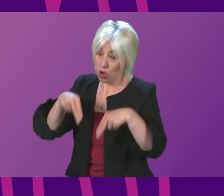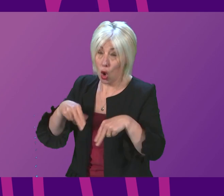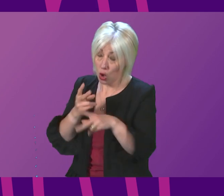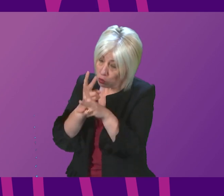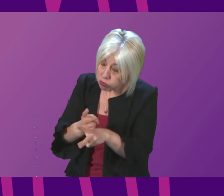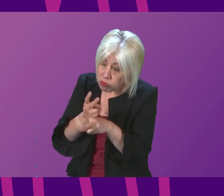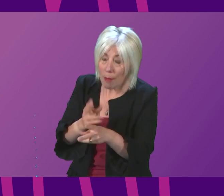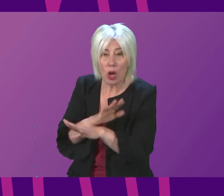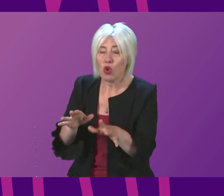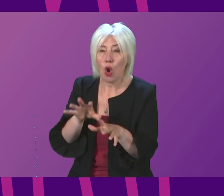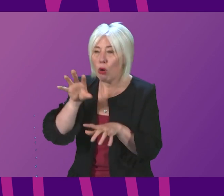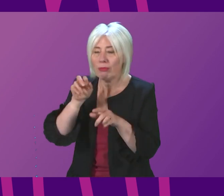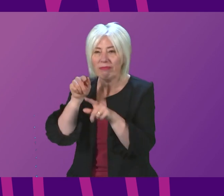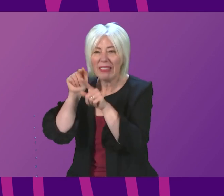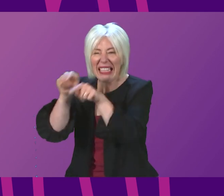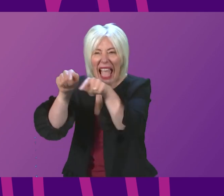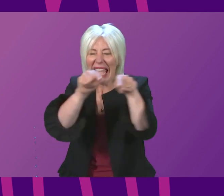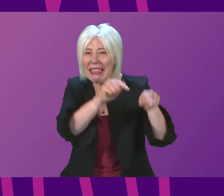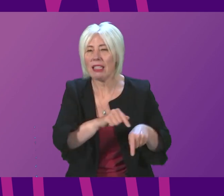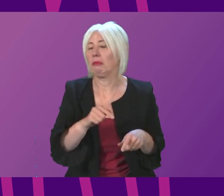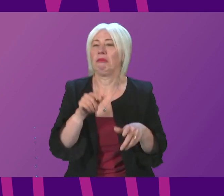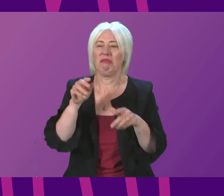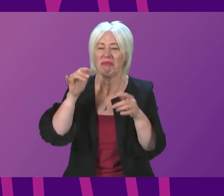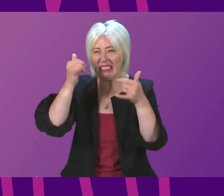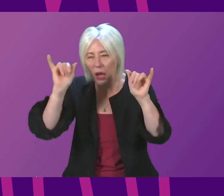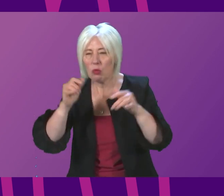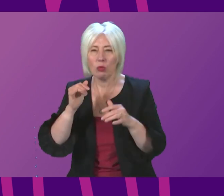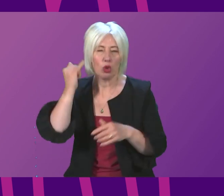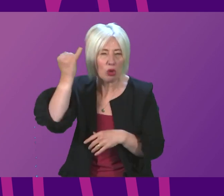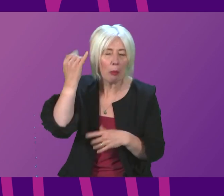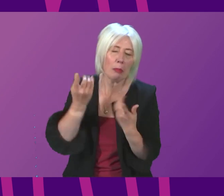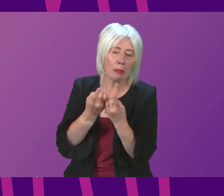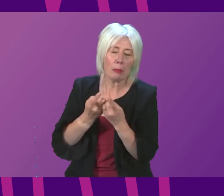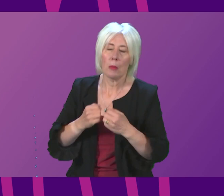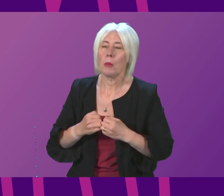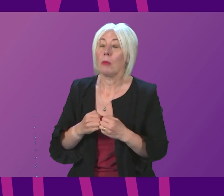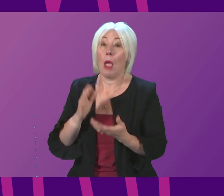Police Scotland and farming and crofting stakeholders combine their efforts to address such crimes,